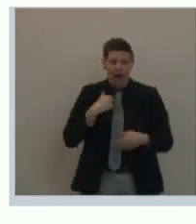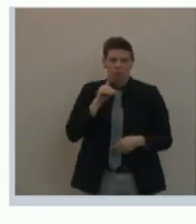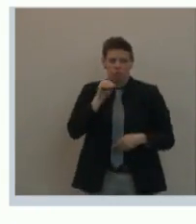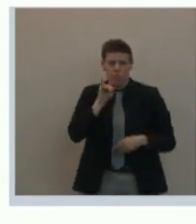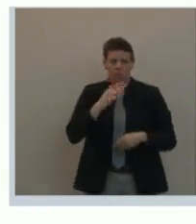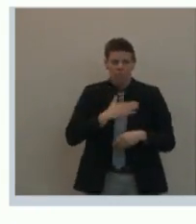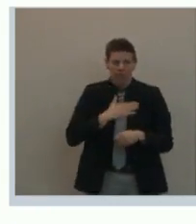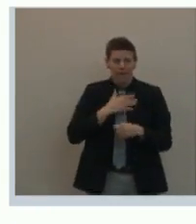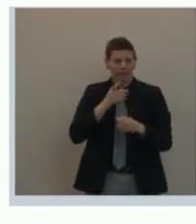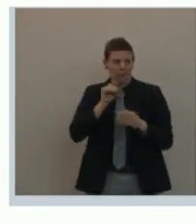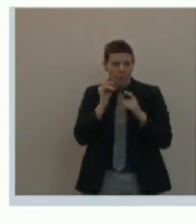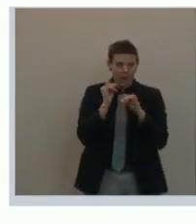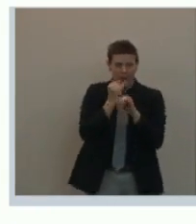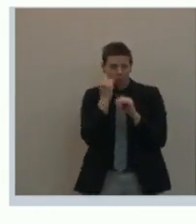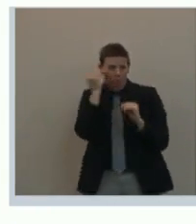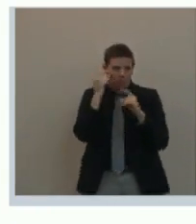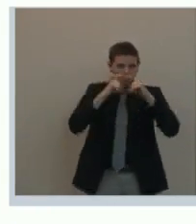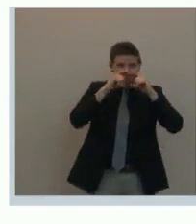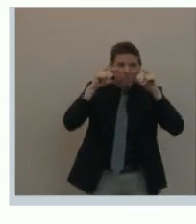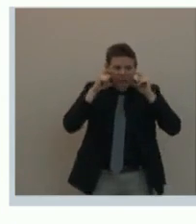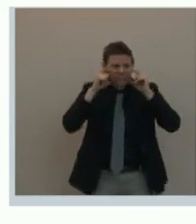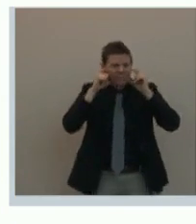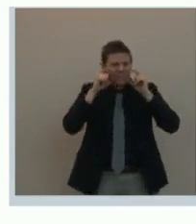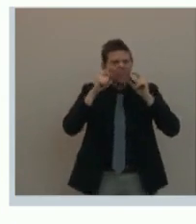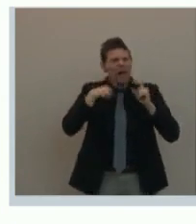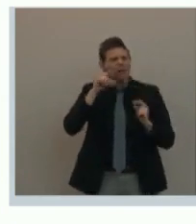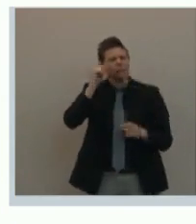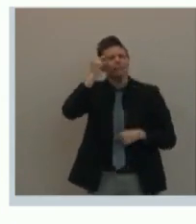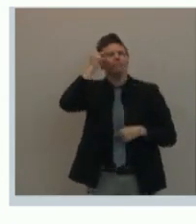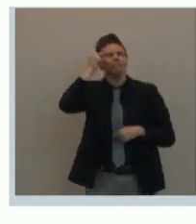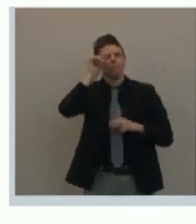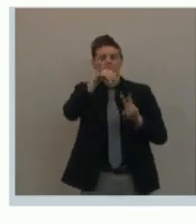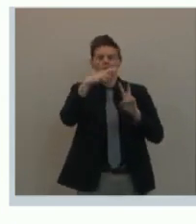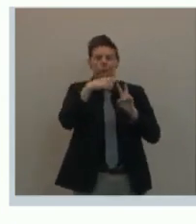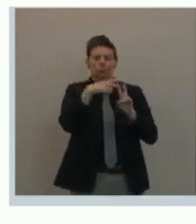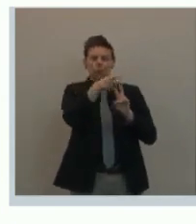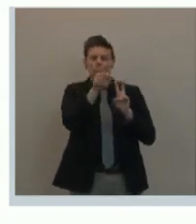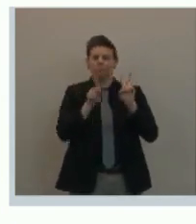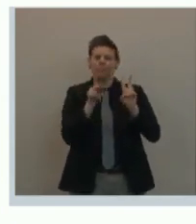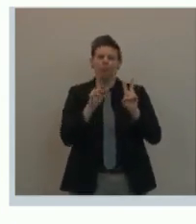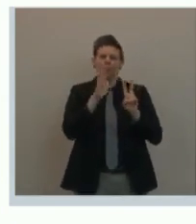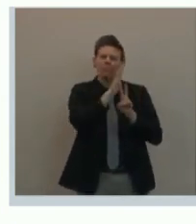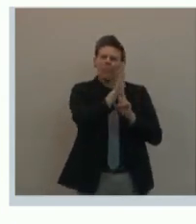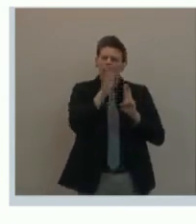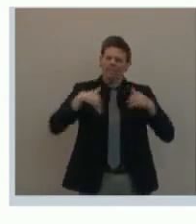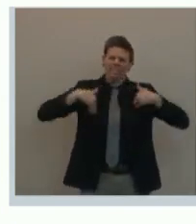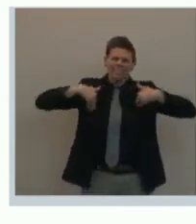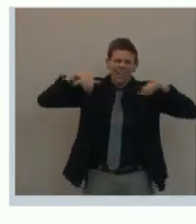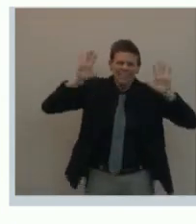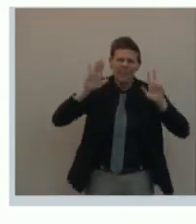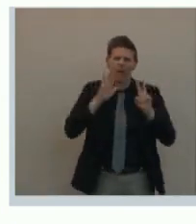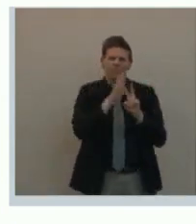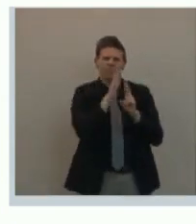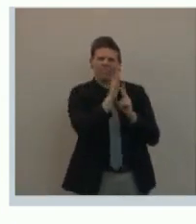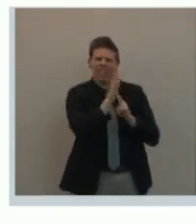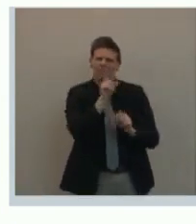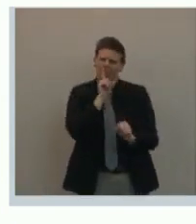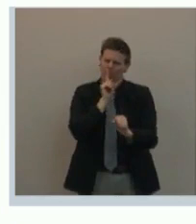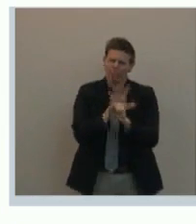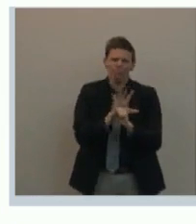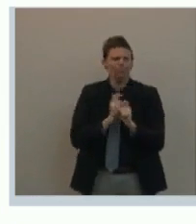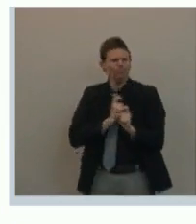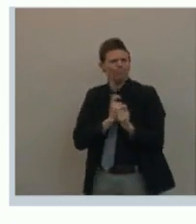IF I COME TO A PRESS EVENT WITHOUT MY DO-IT-YOURSELF MASK, I THINK ABOUT THESE TWO.